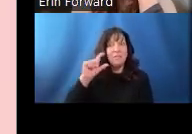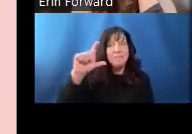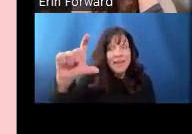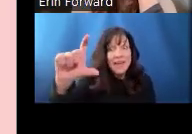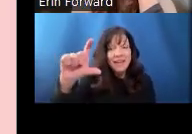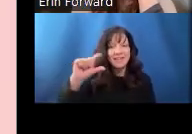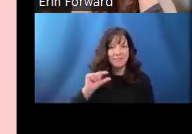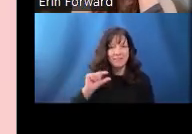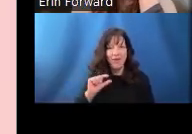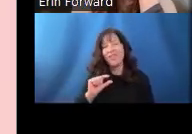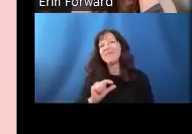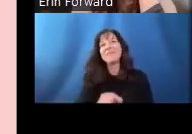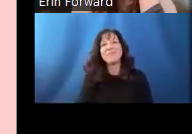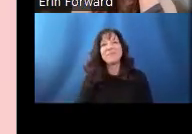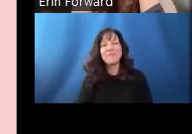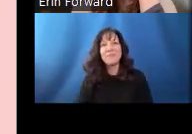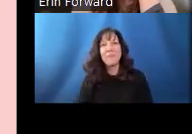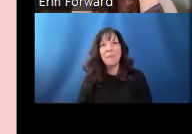Giant ham is here.